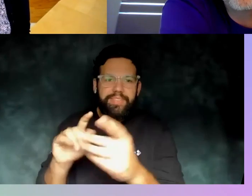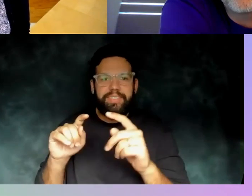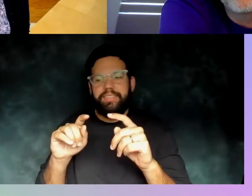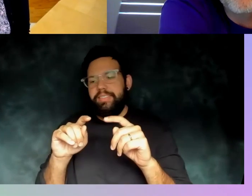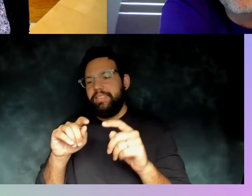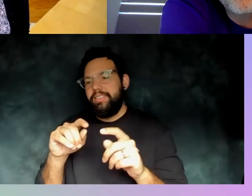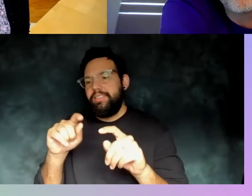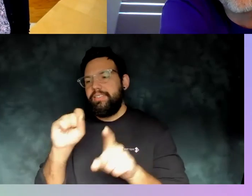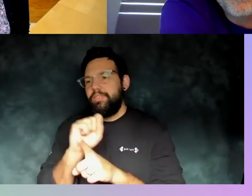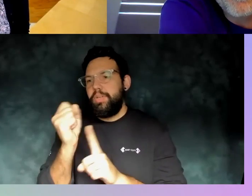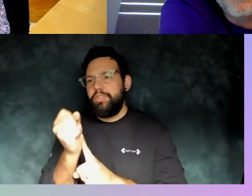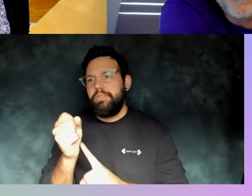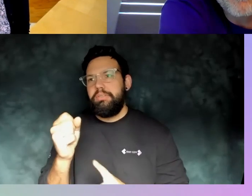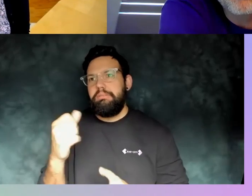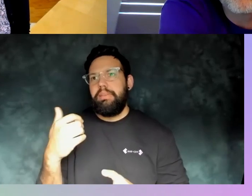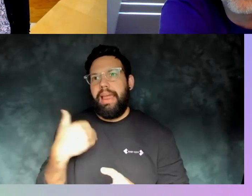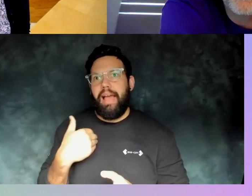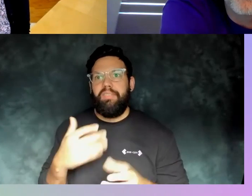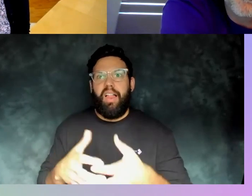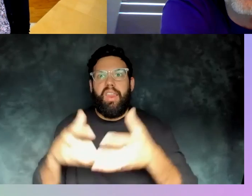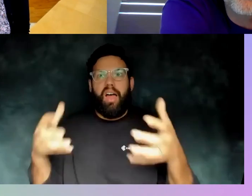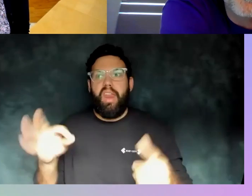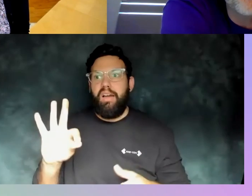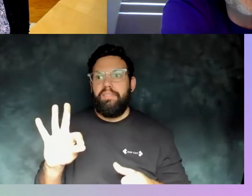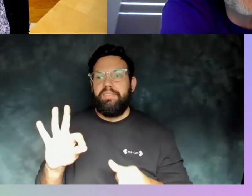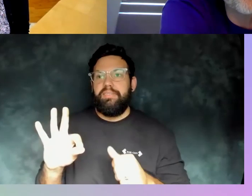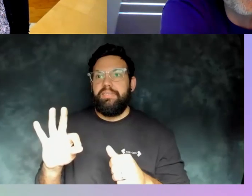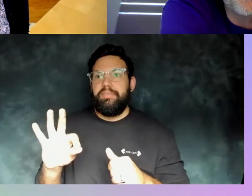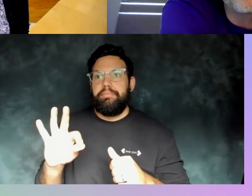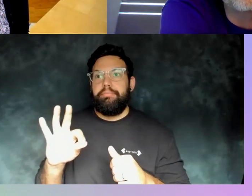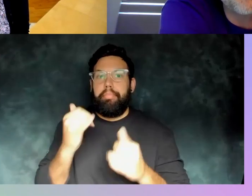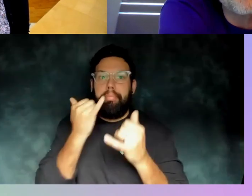developer, when I got comps perm people way back in the day, there were no annotations